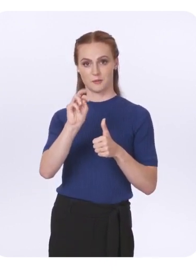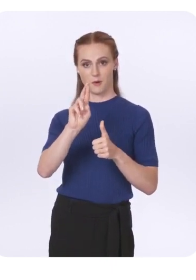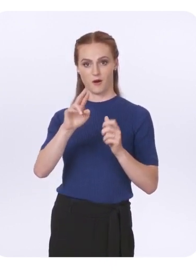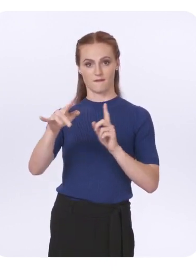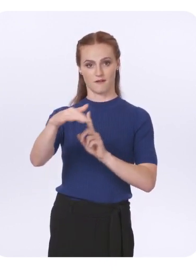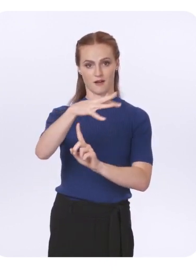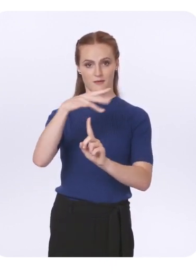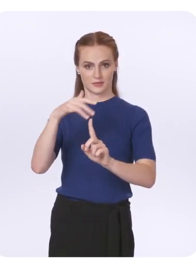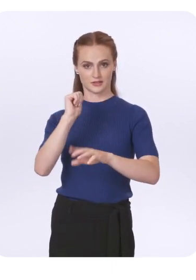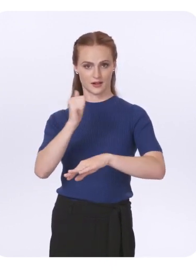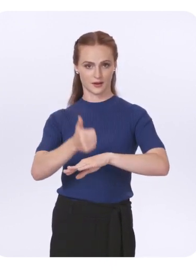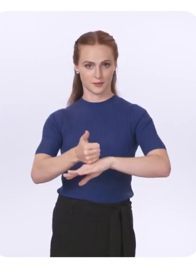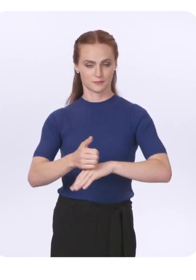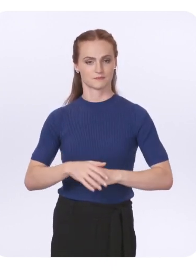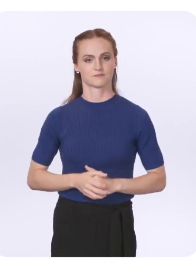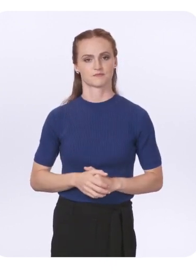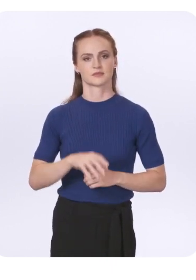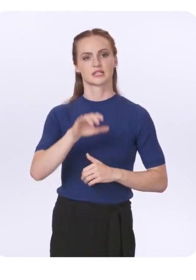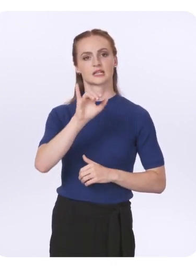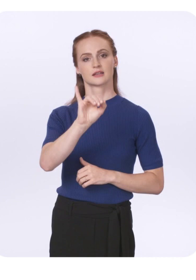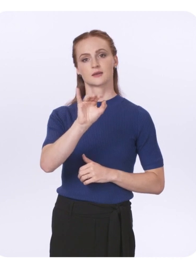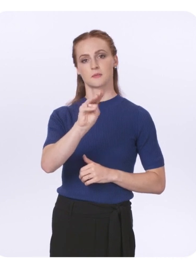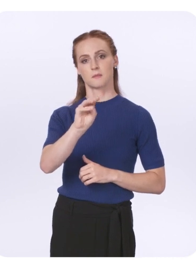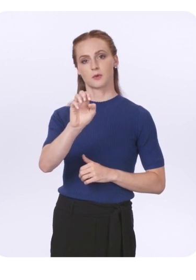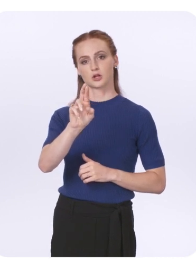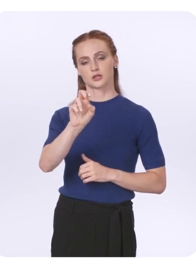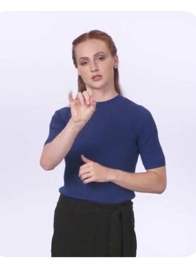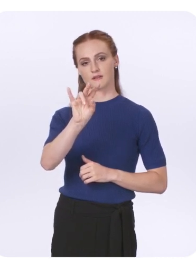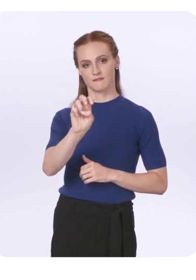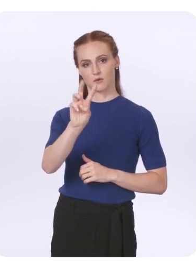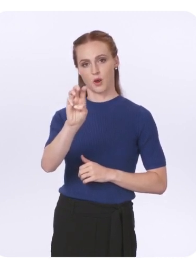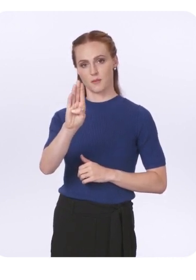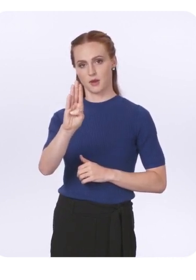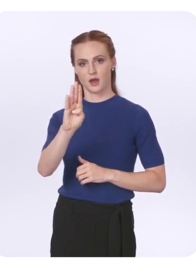developers can seamlessly craft a personalized MR testing environment